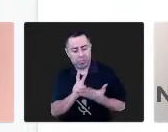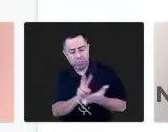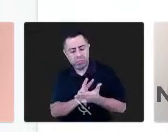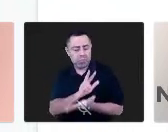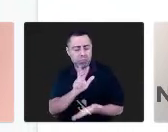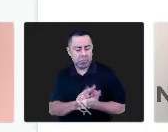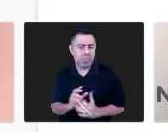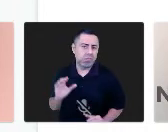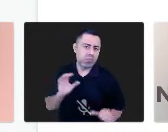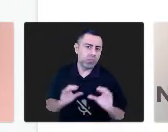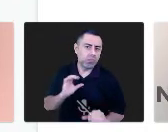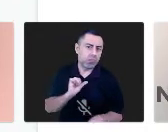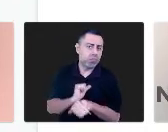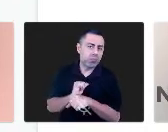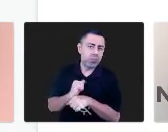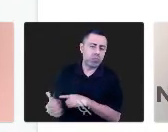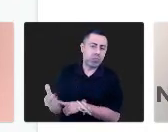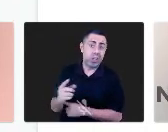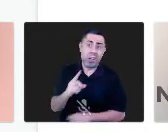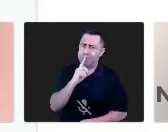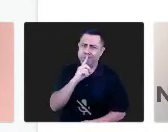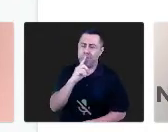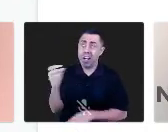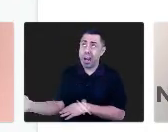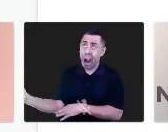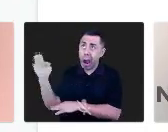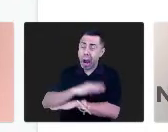hour and evening i totally get it you know with kids and other things it makes it really hard